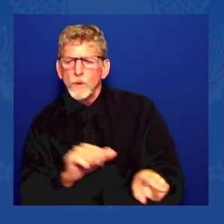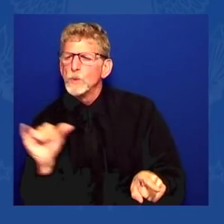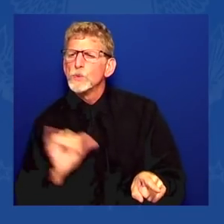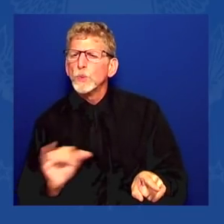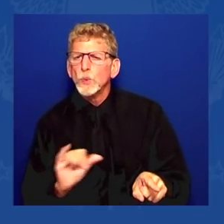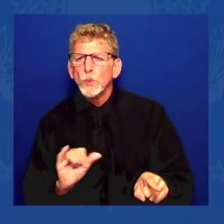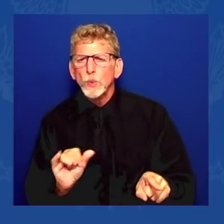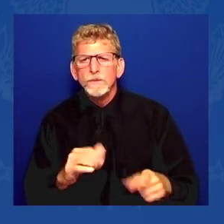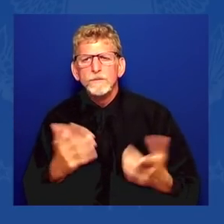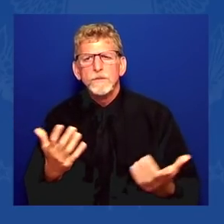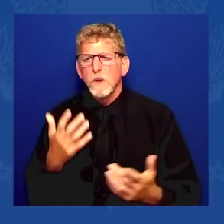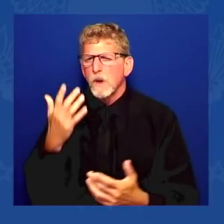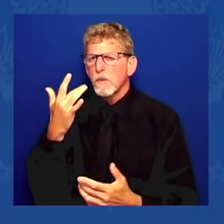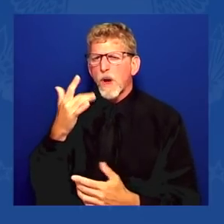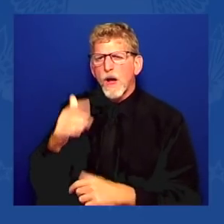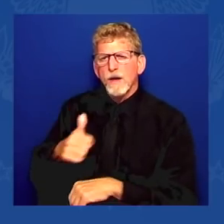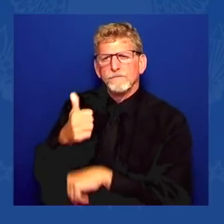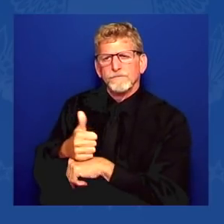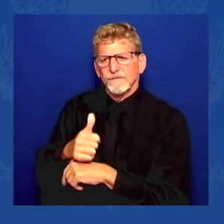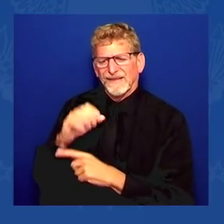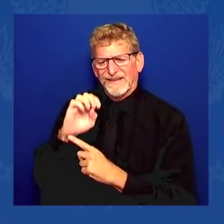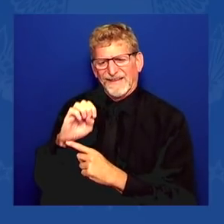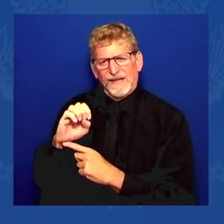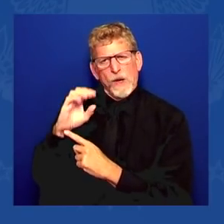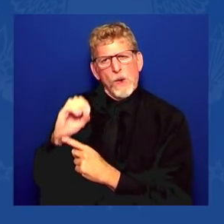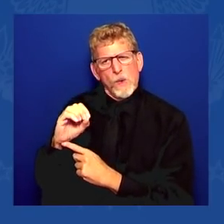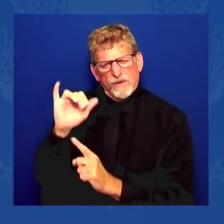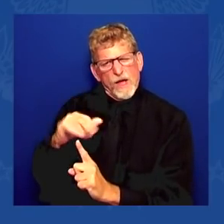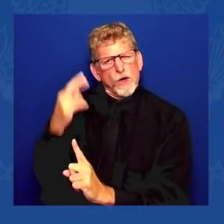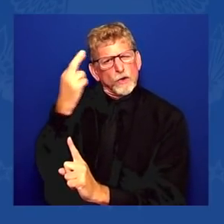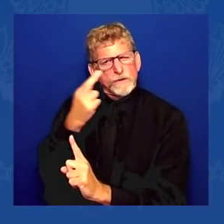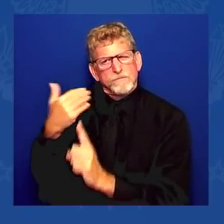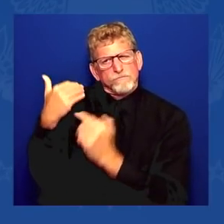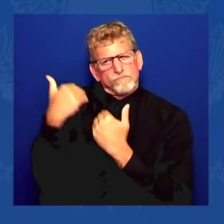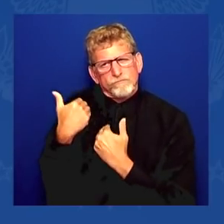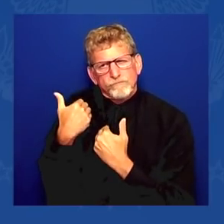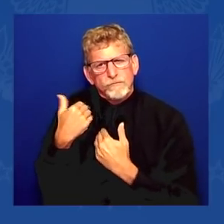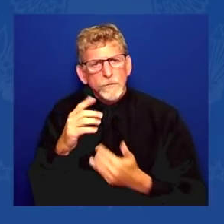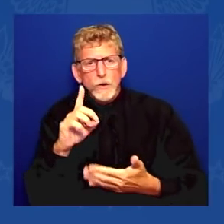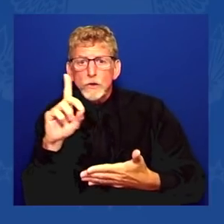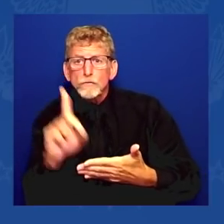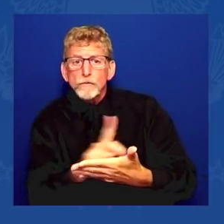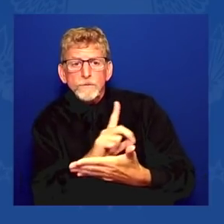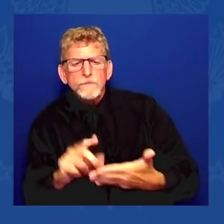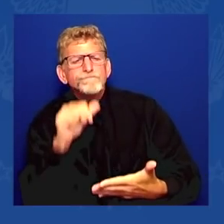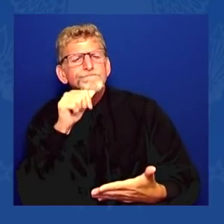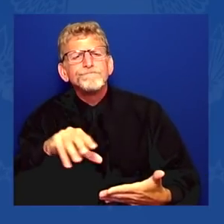that makes job discrimination illegal. The last administration put in place a rule that makes it harder --